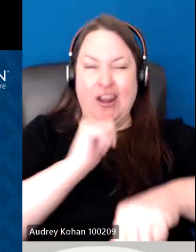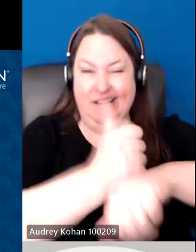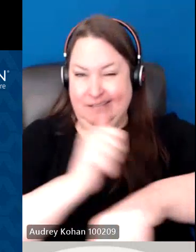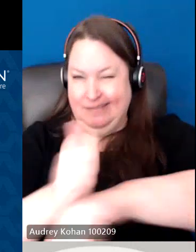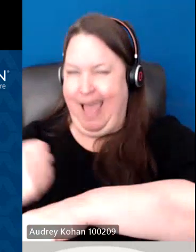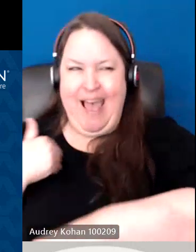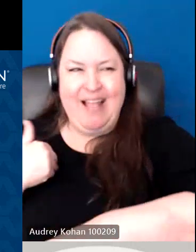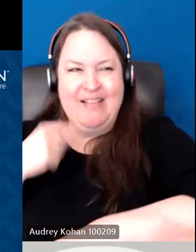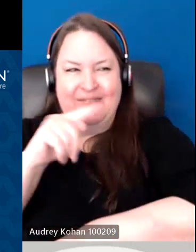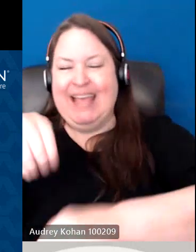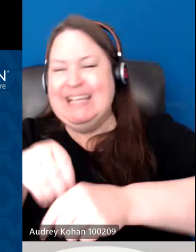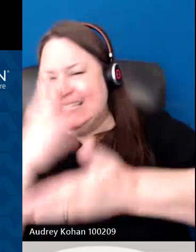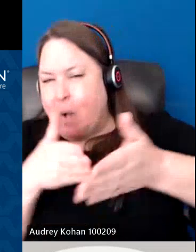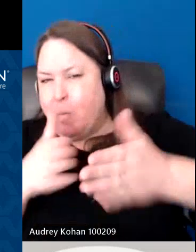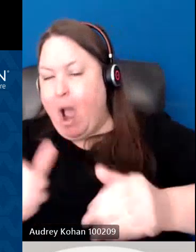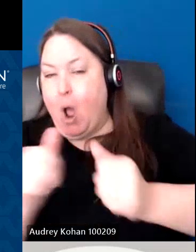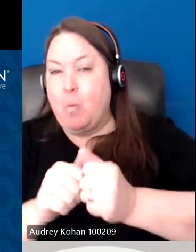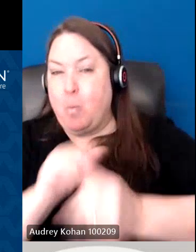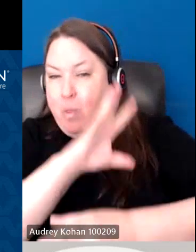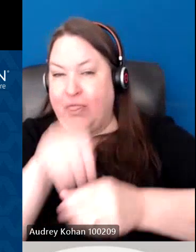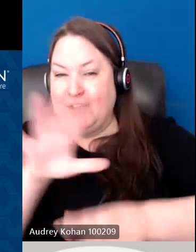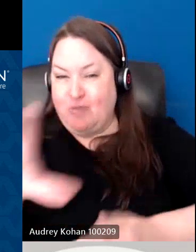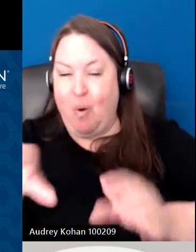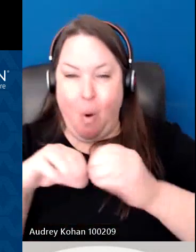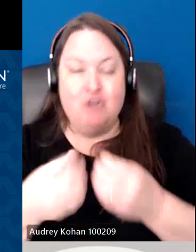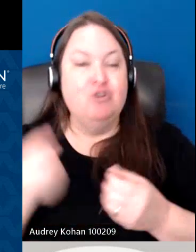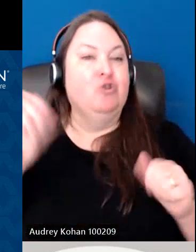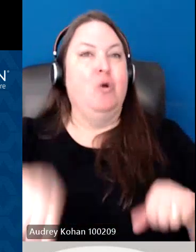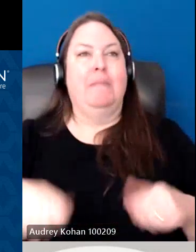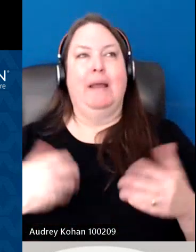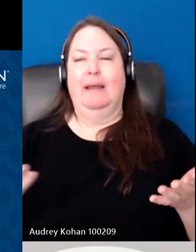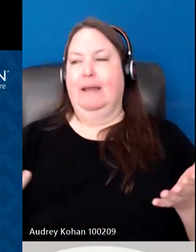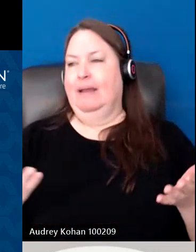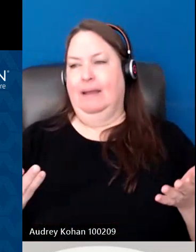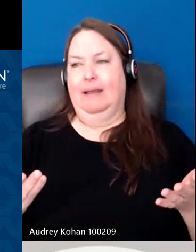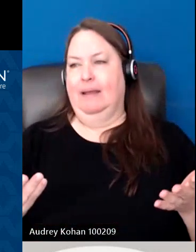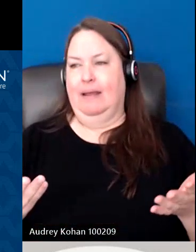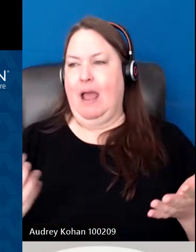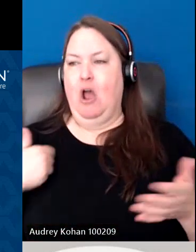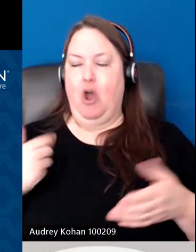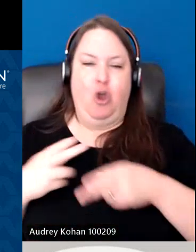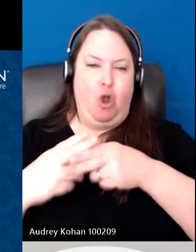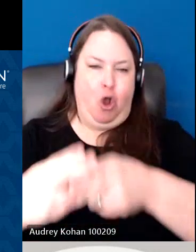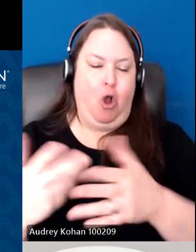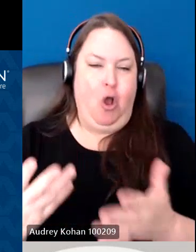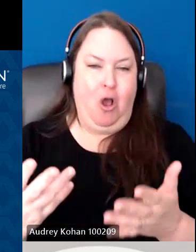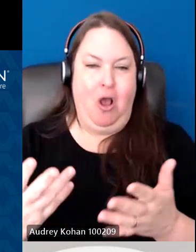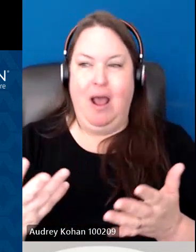in some fashion with your organization it could be uh you know what I would call lightly placed